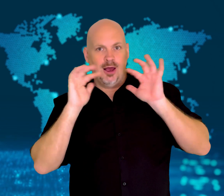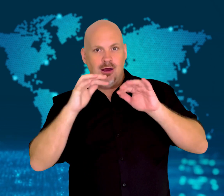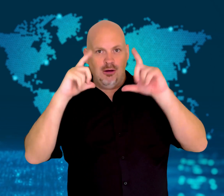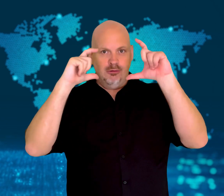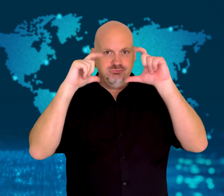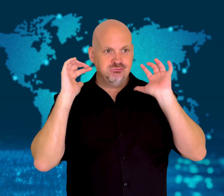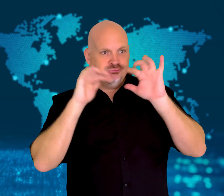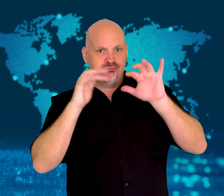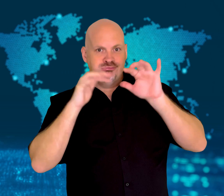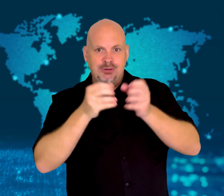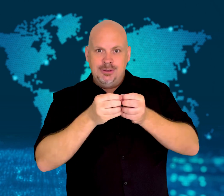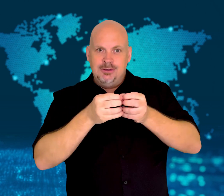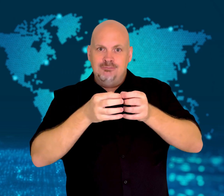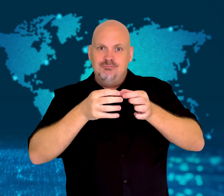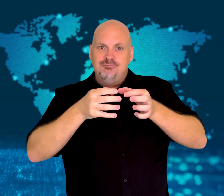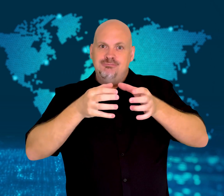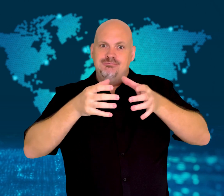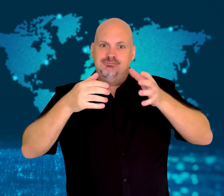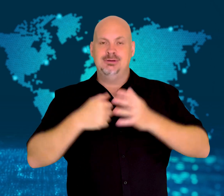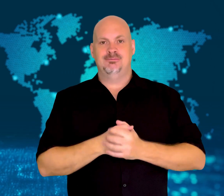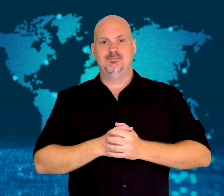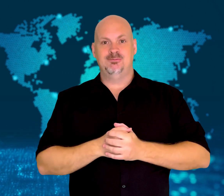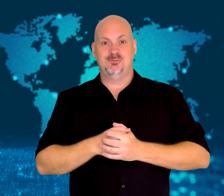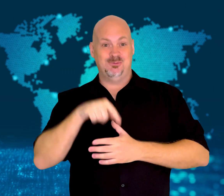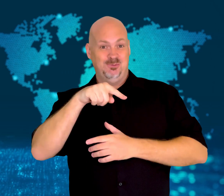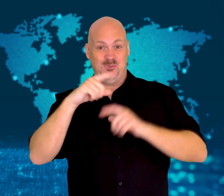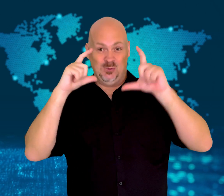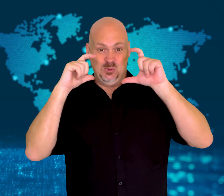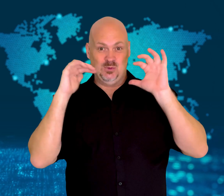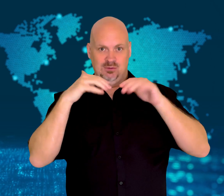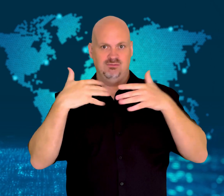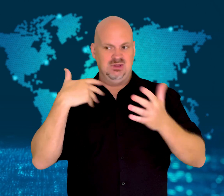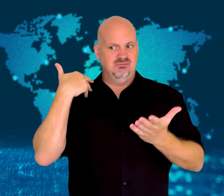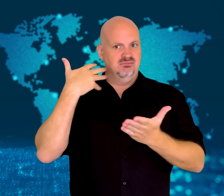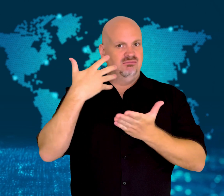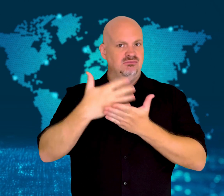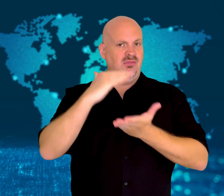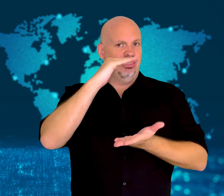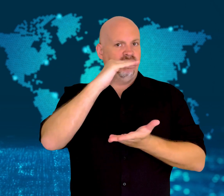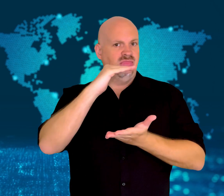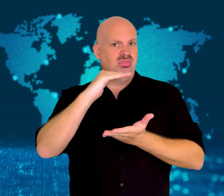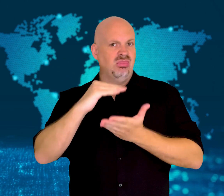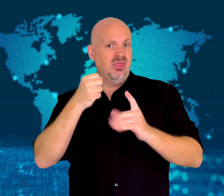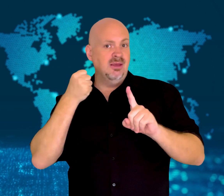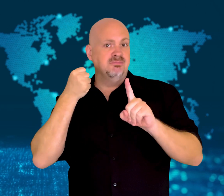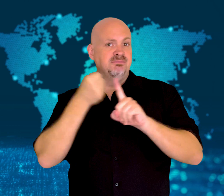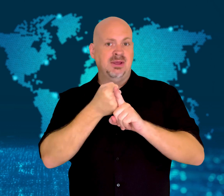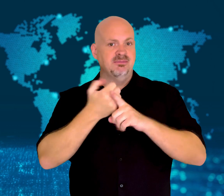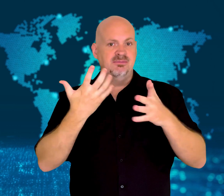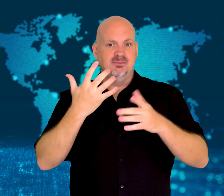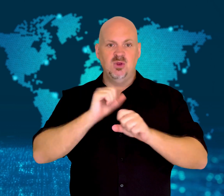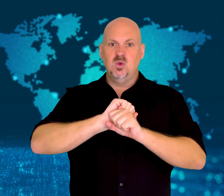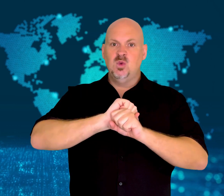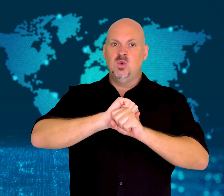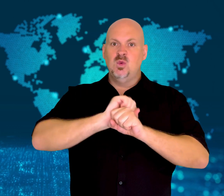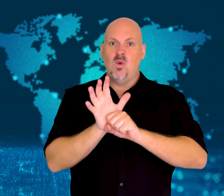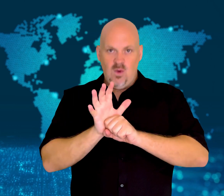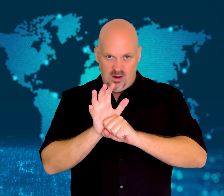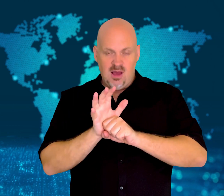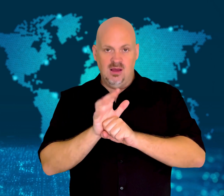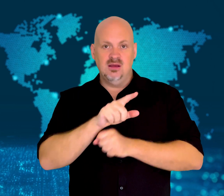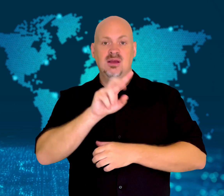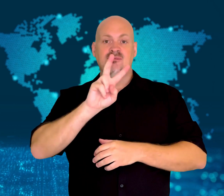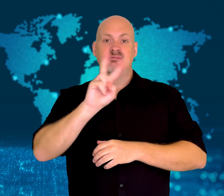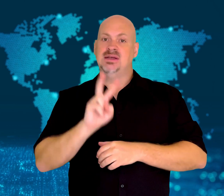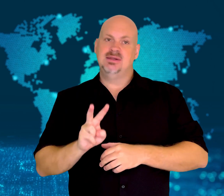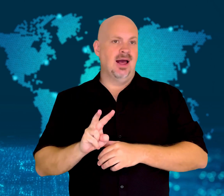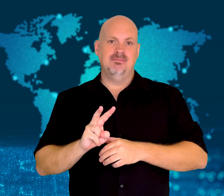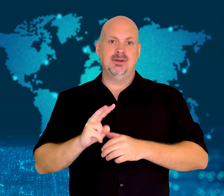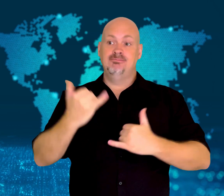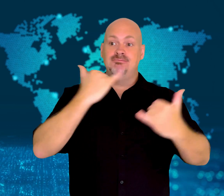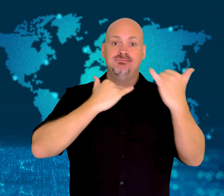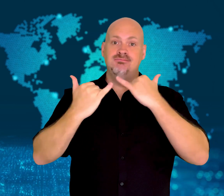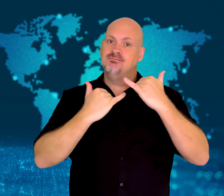Tourism was hurt by the COVID pandemic when Vietnam shut